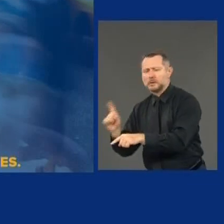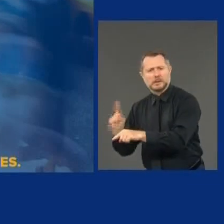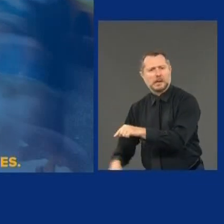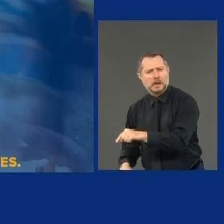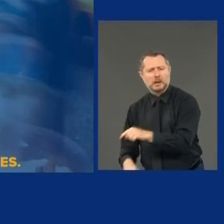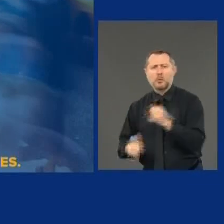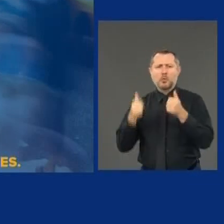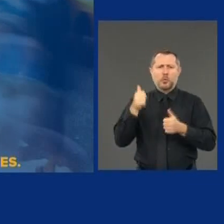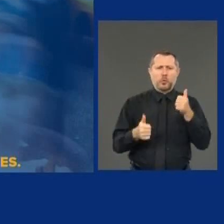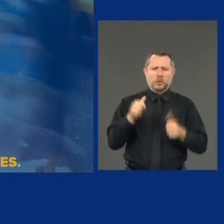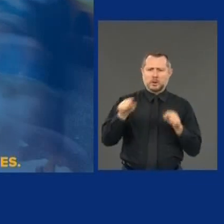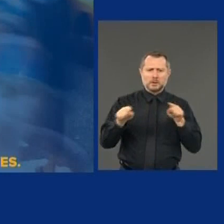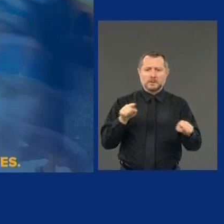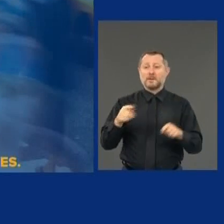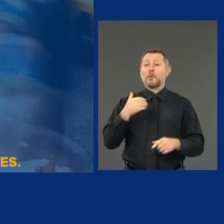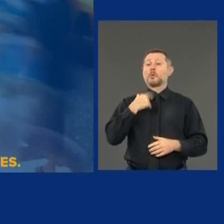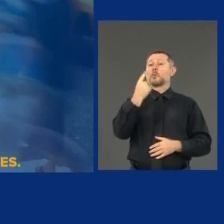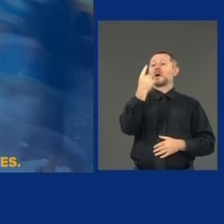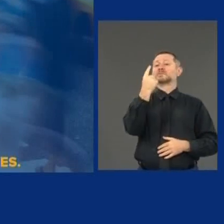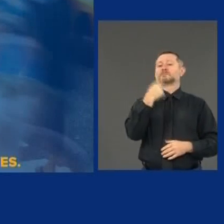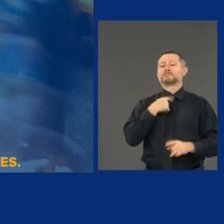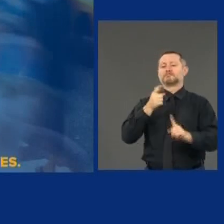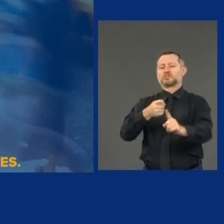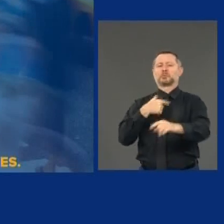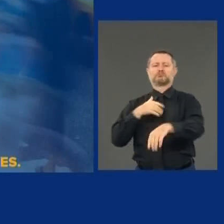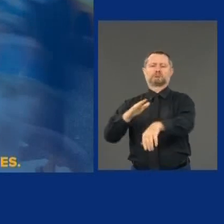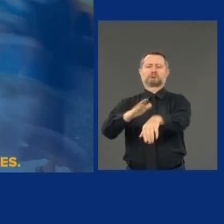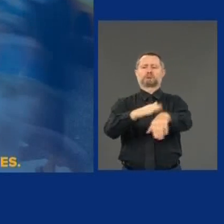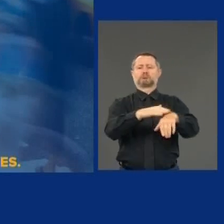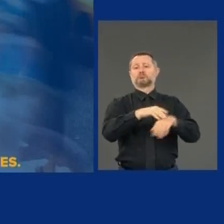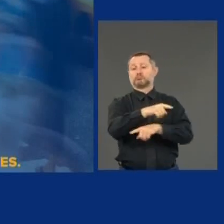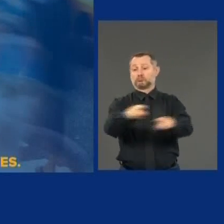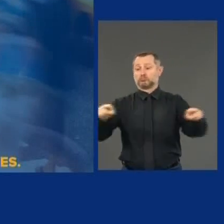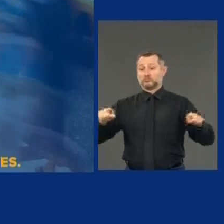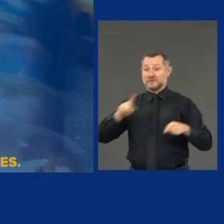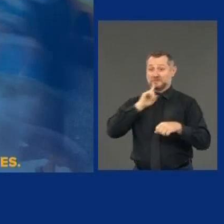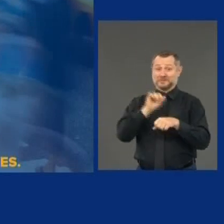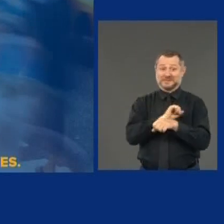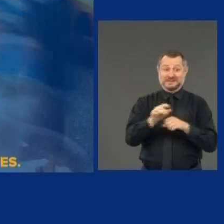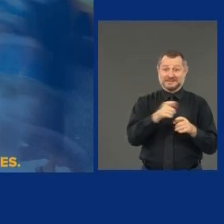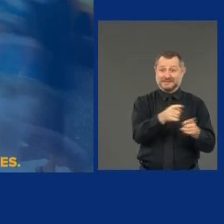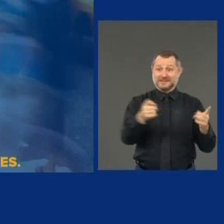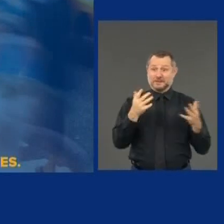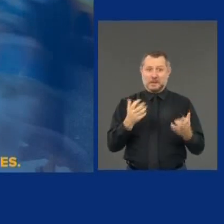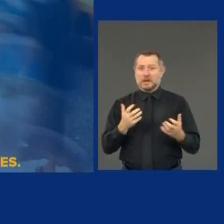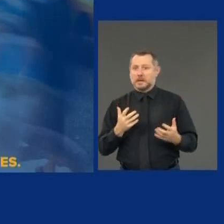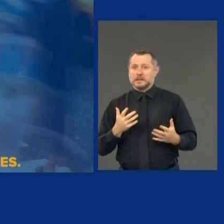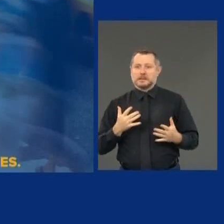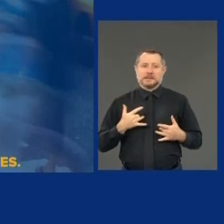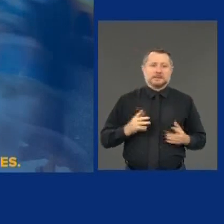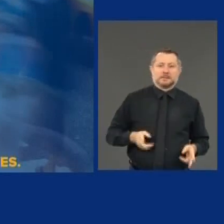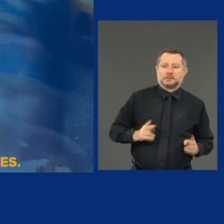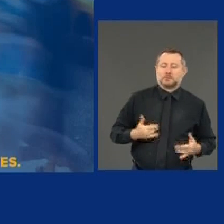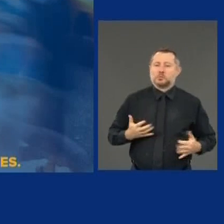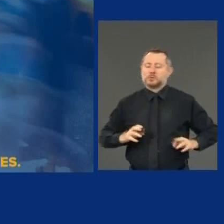BUSINESSES CAN OPEN. WHAT BUSINESSES CAN'T OPEN.